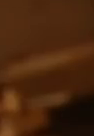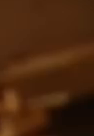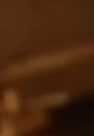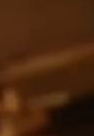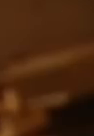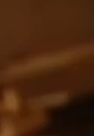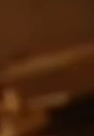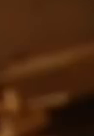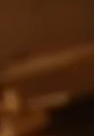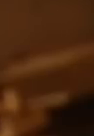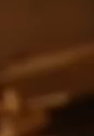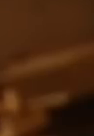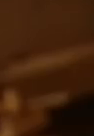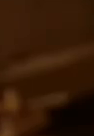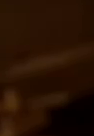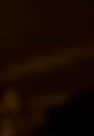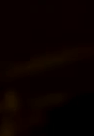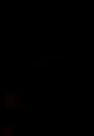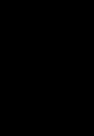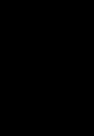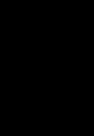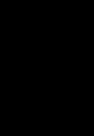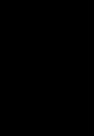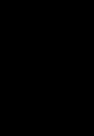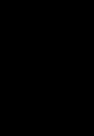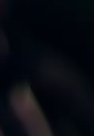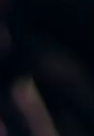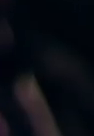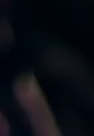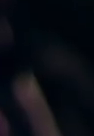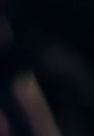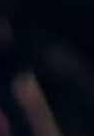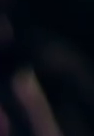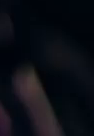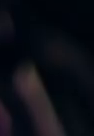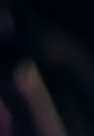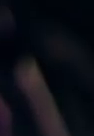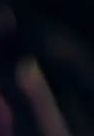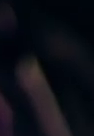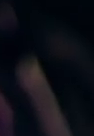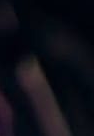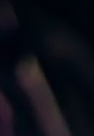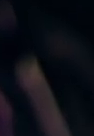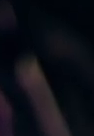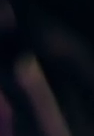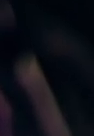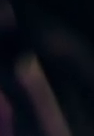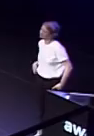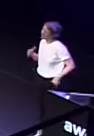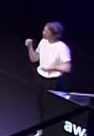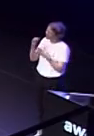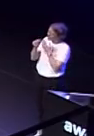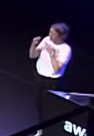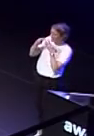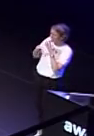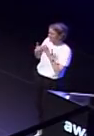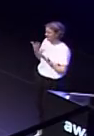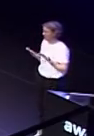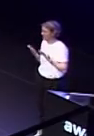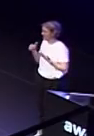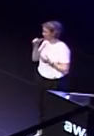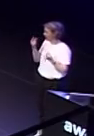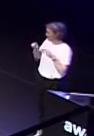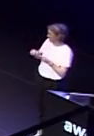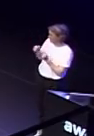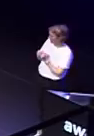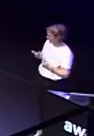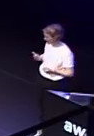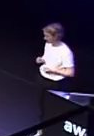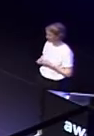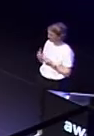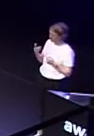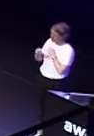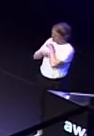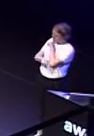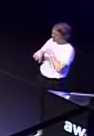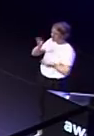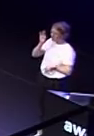global community well I have a couple of comments on this video that I don't